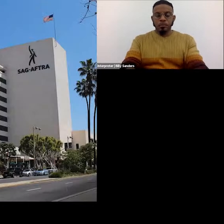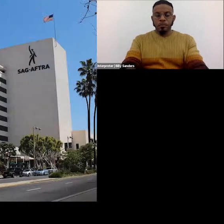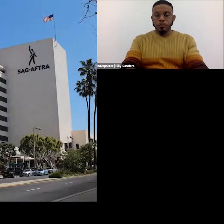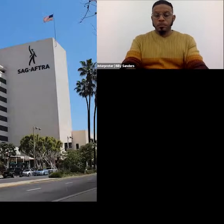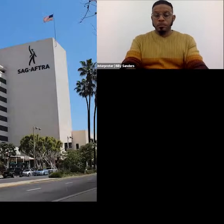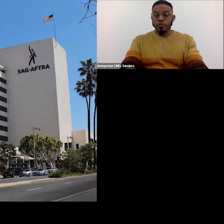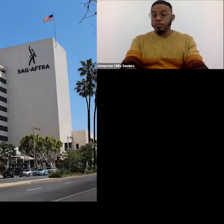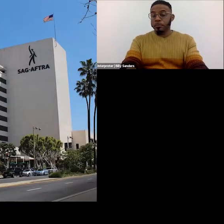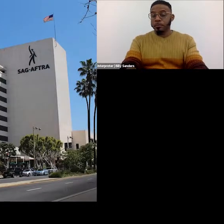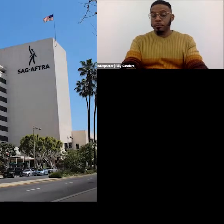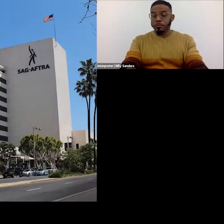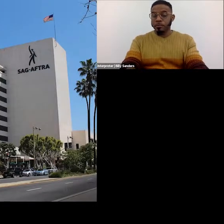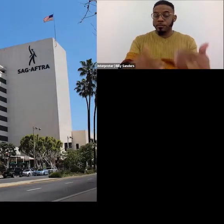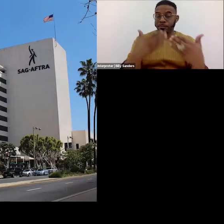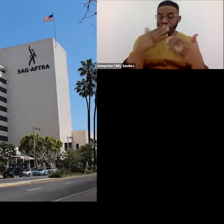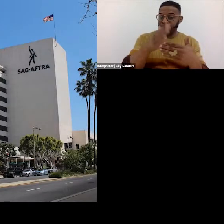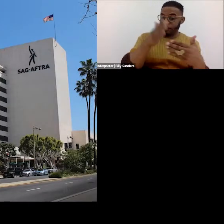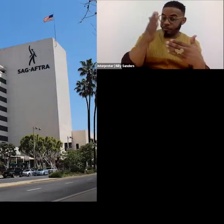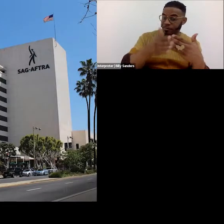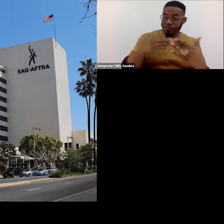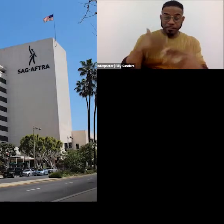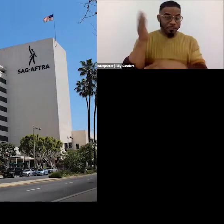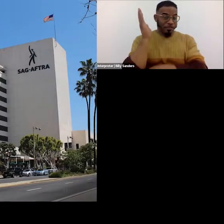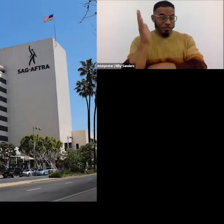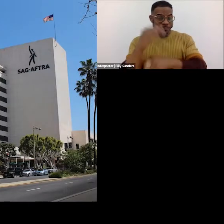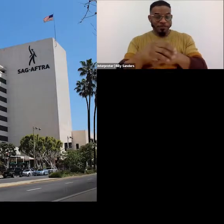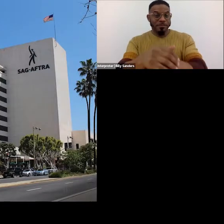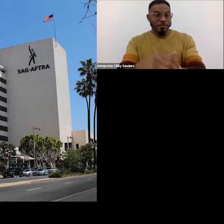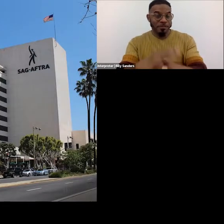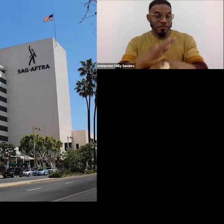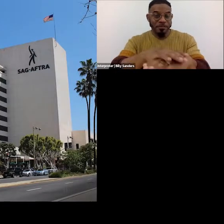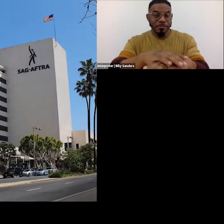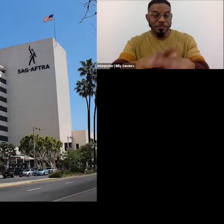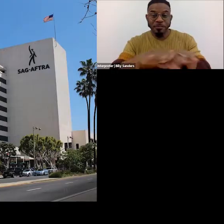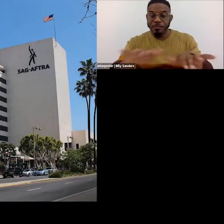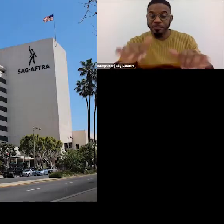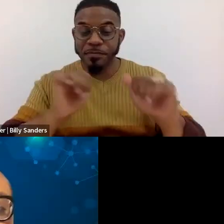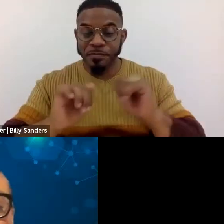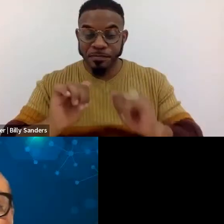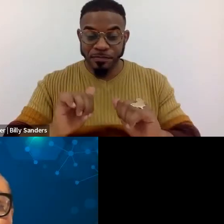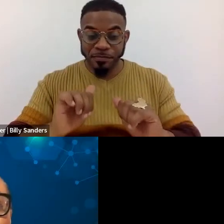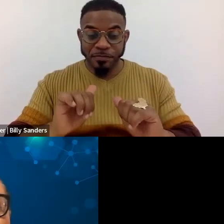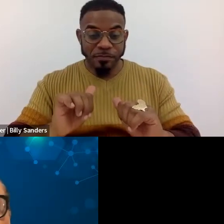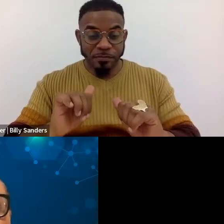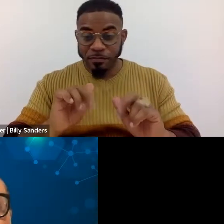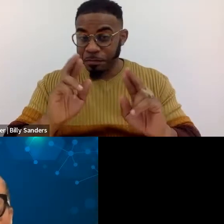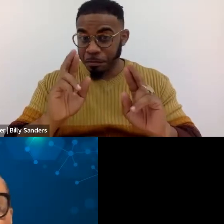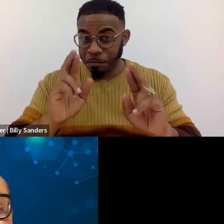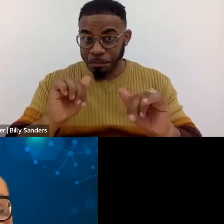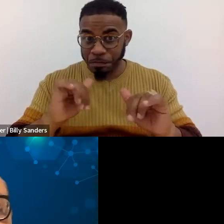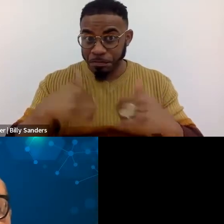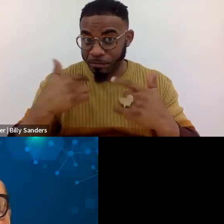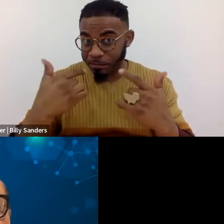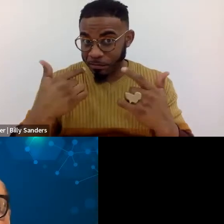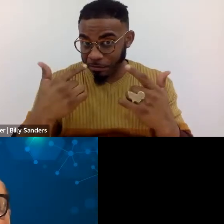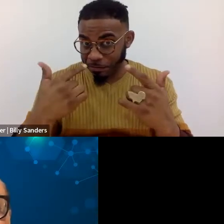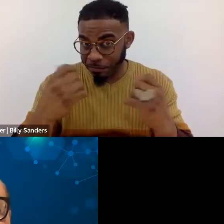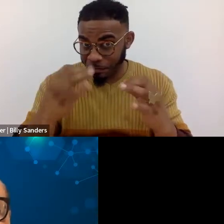And thank you, that concludes my presentation on child performers and I hope this has been extremely valuable.